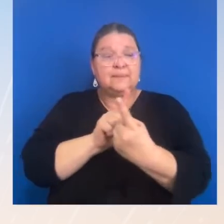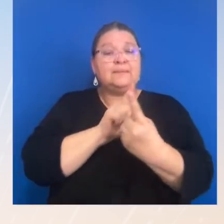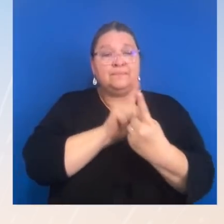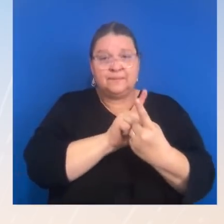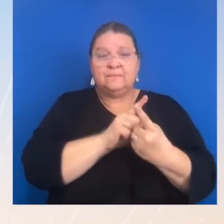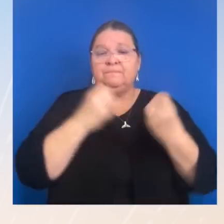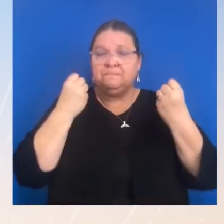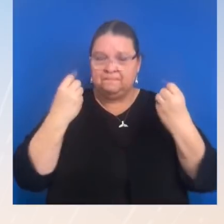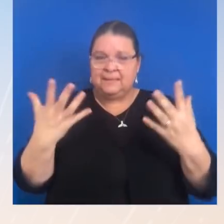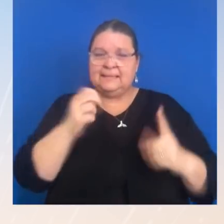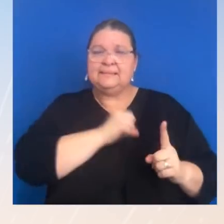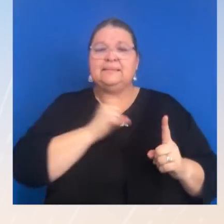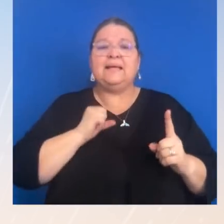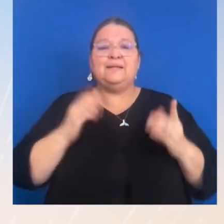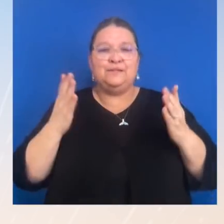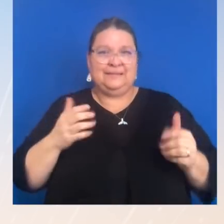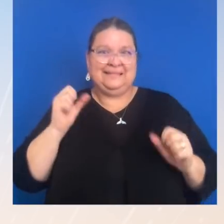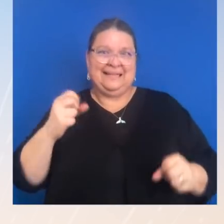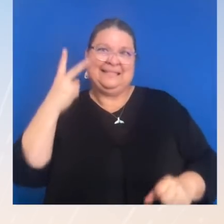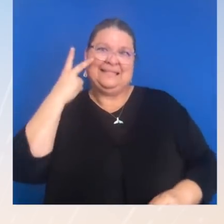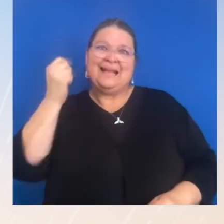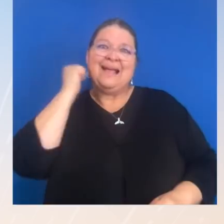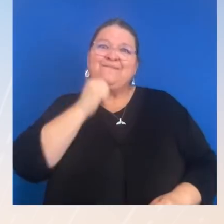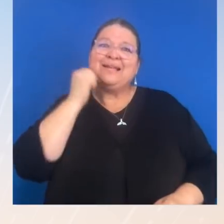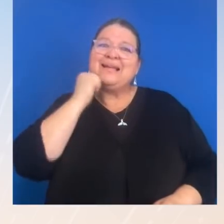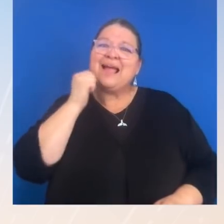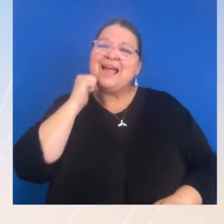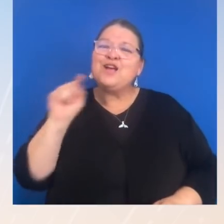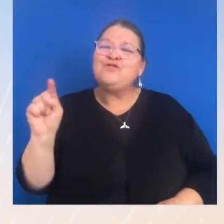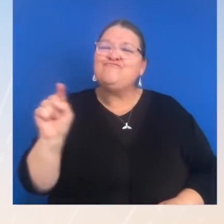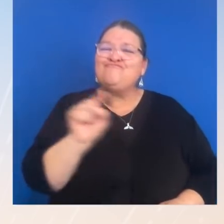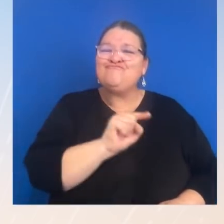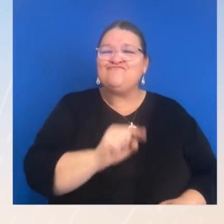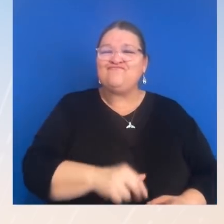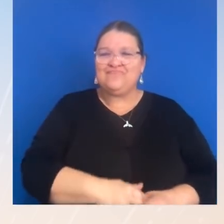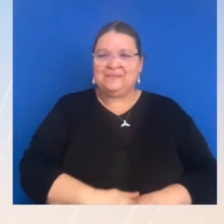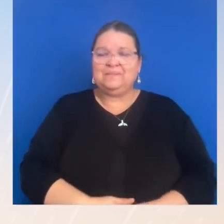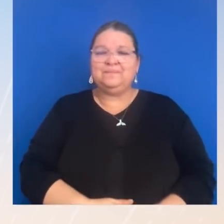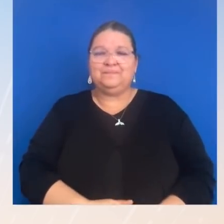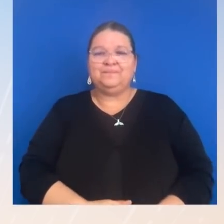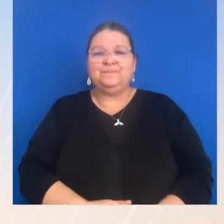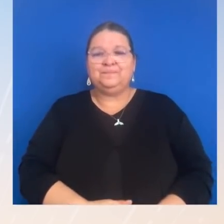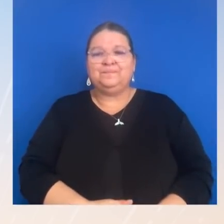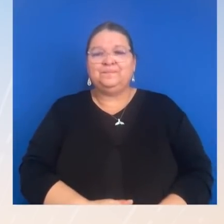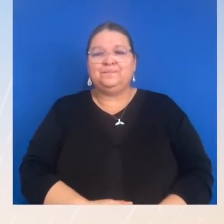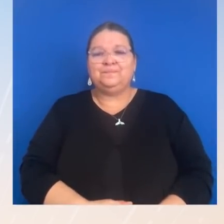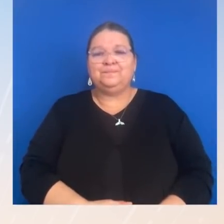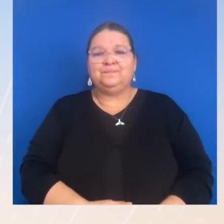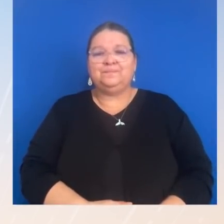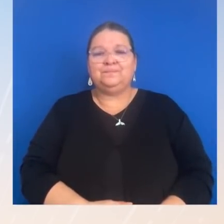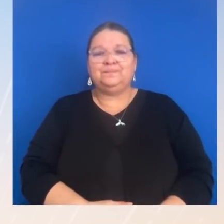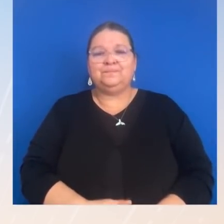including members who may not have had any record of voting for nominees of ours in the past.